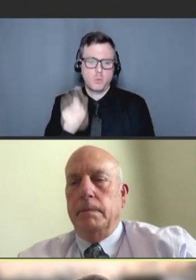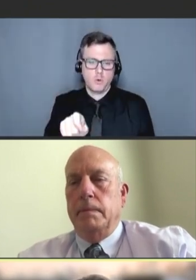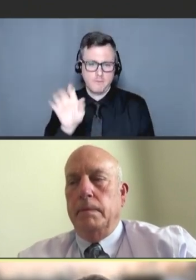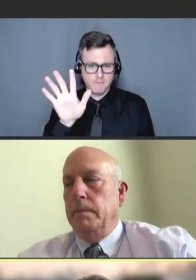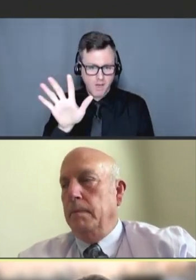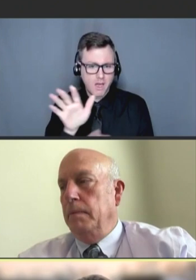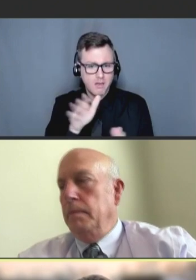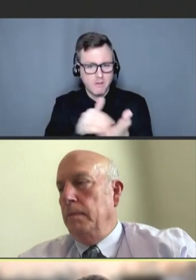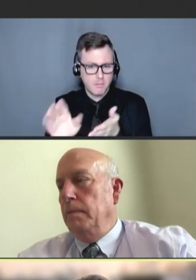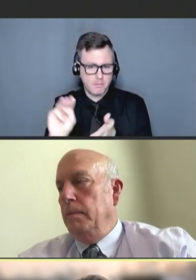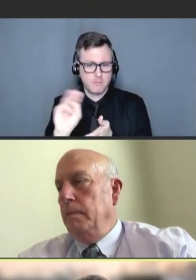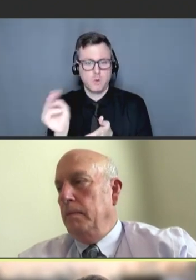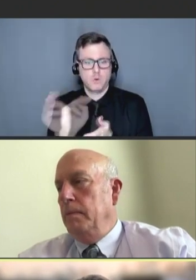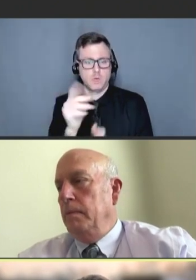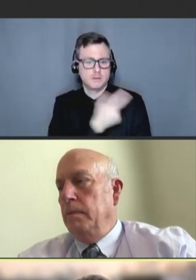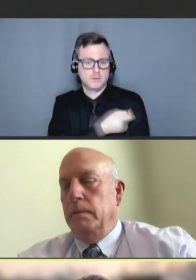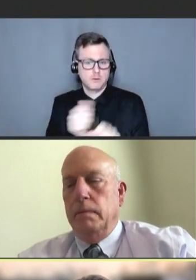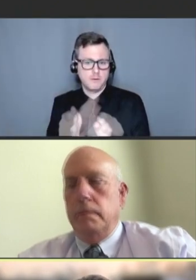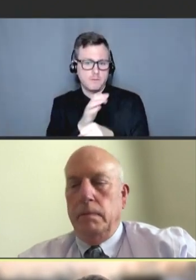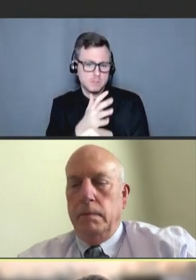So, hopefully, everyone gets a chance to read that.